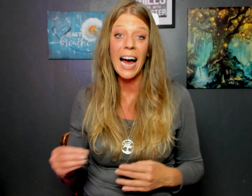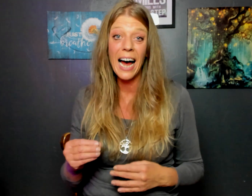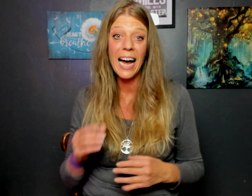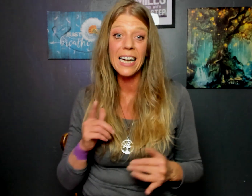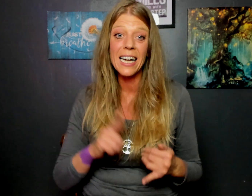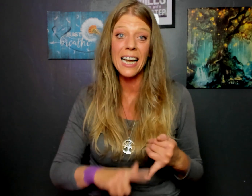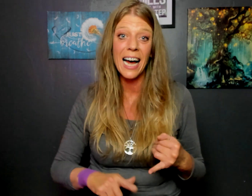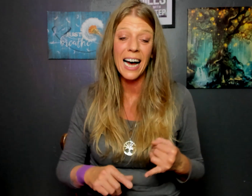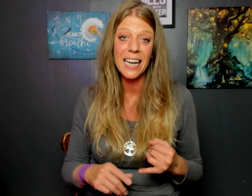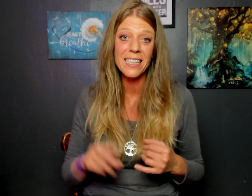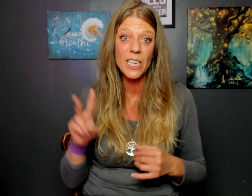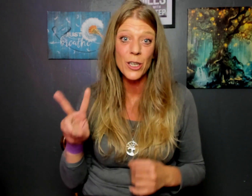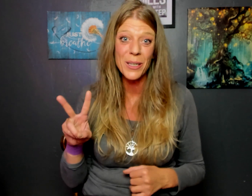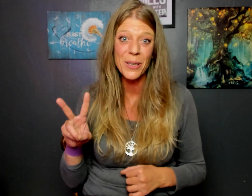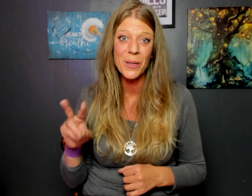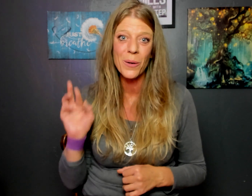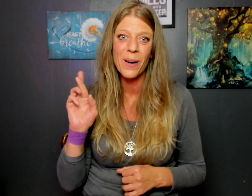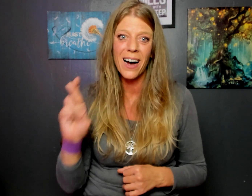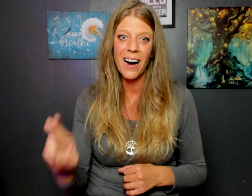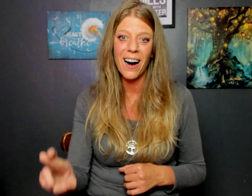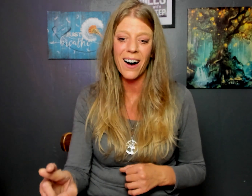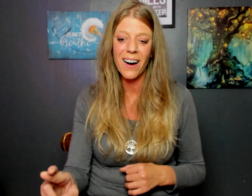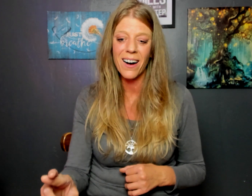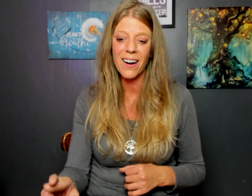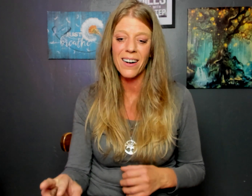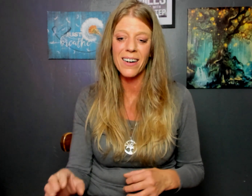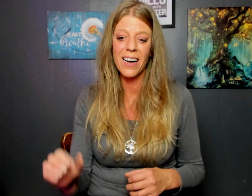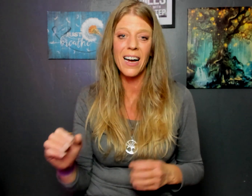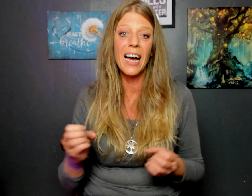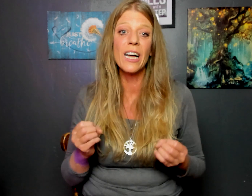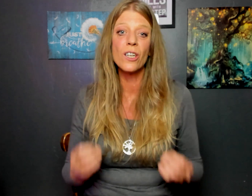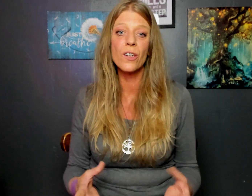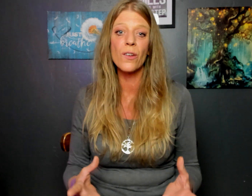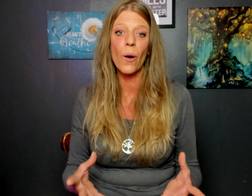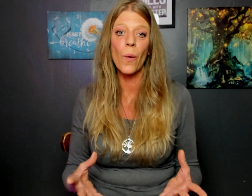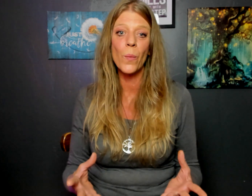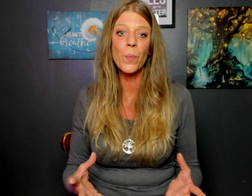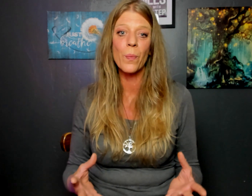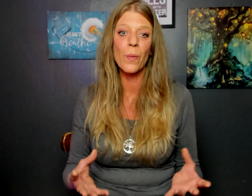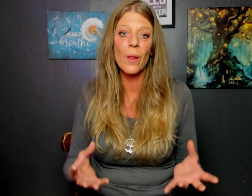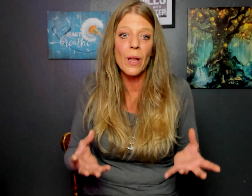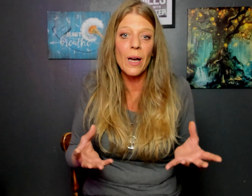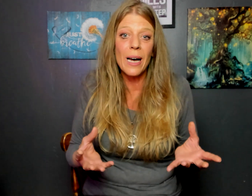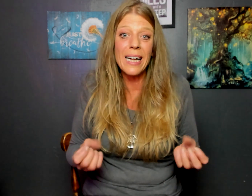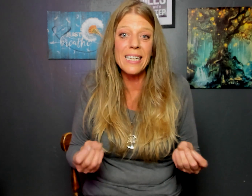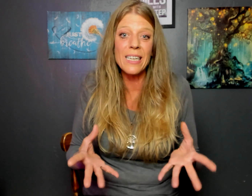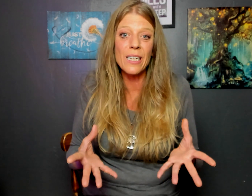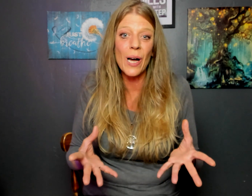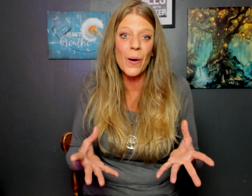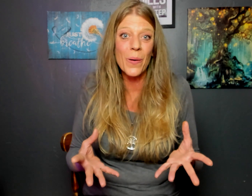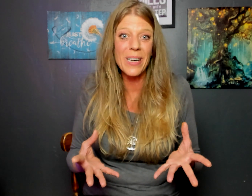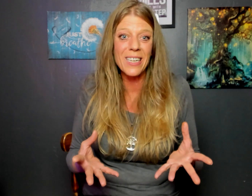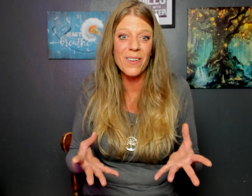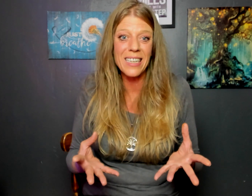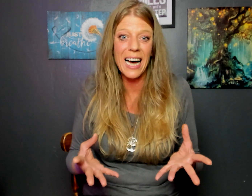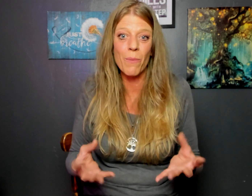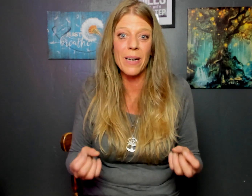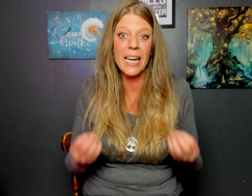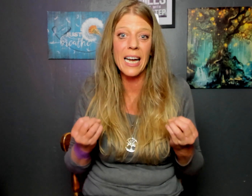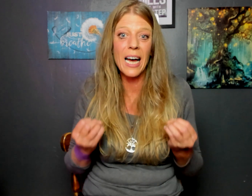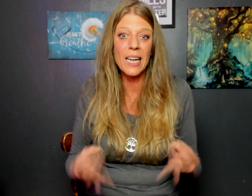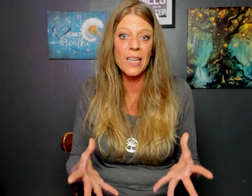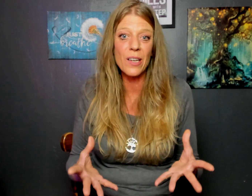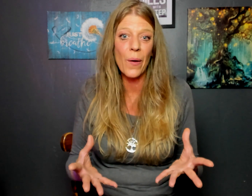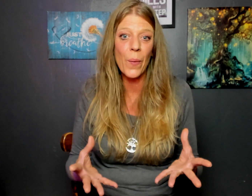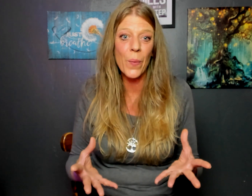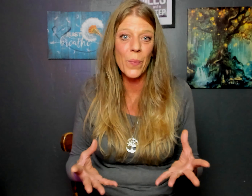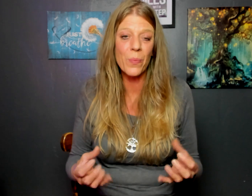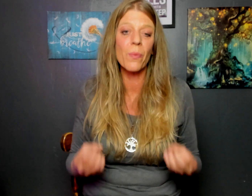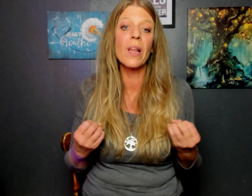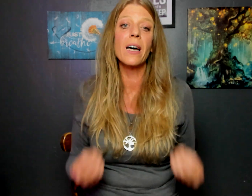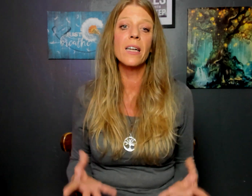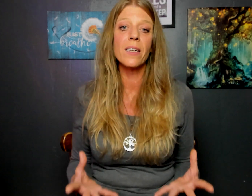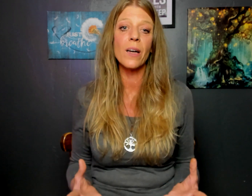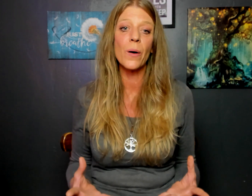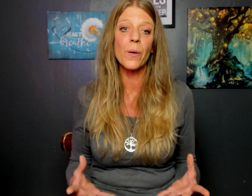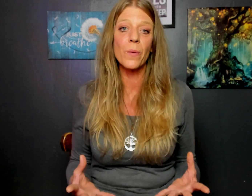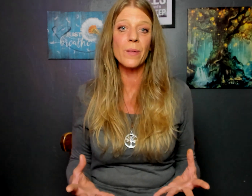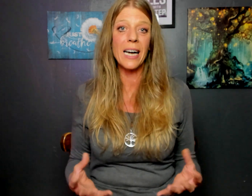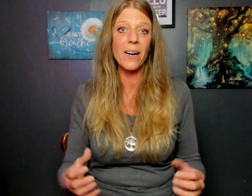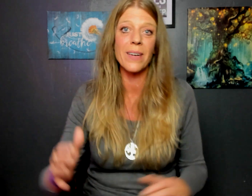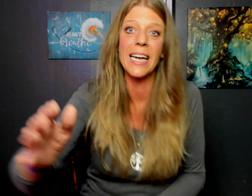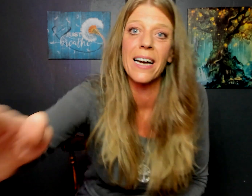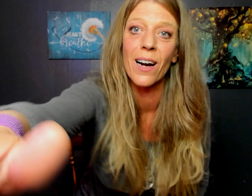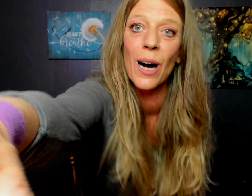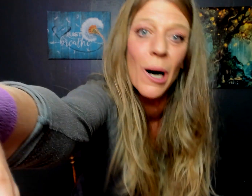And last two are SO. SO is what's happening. SO. SO. Down here.